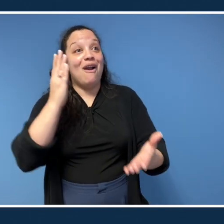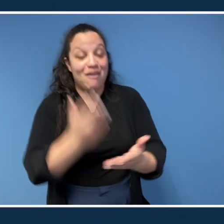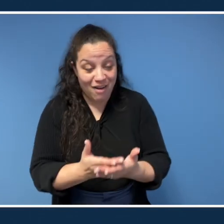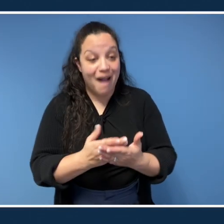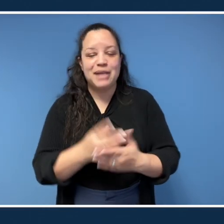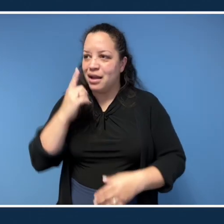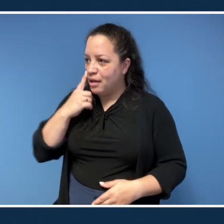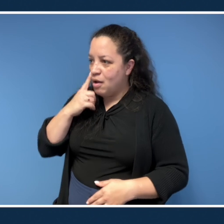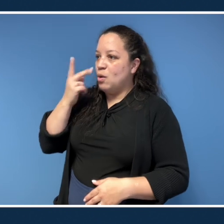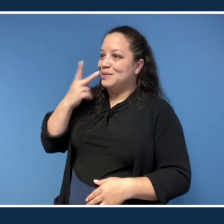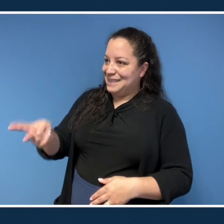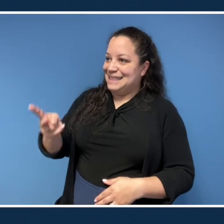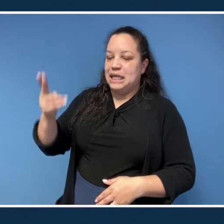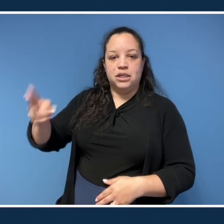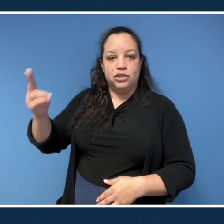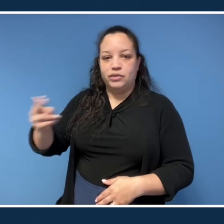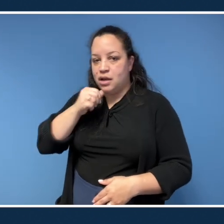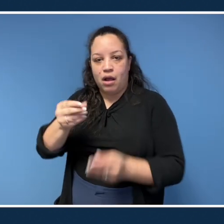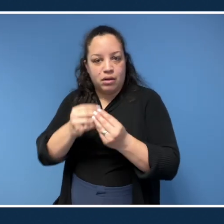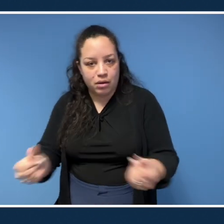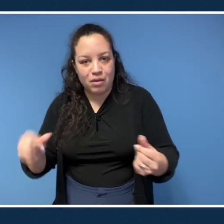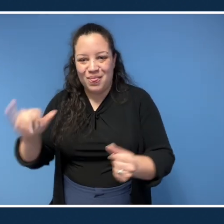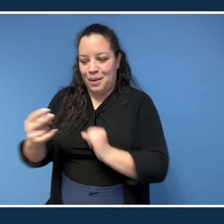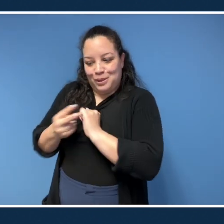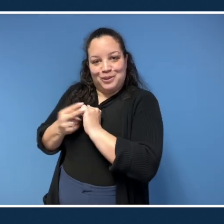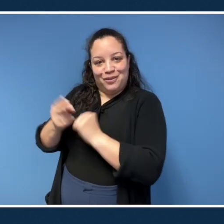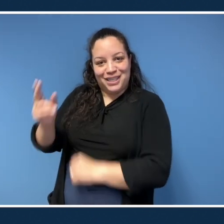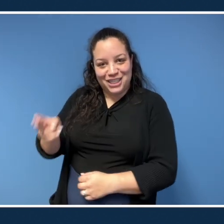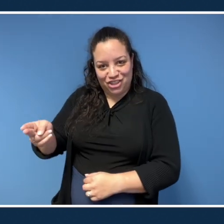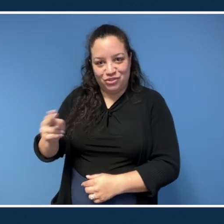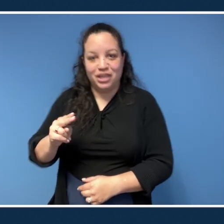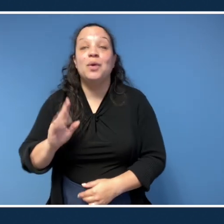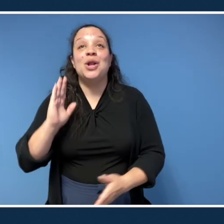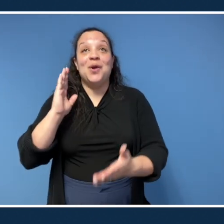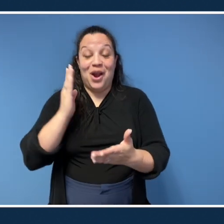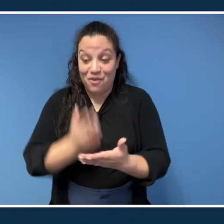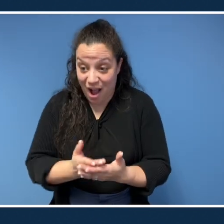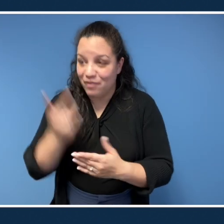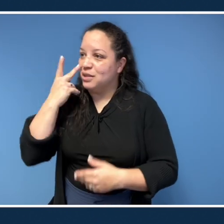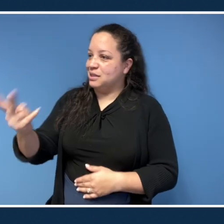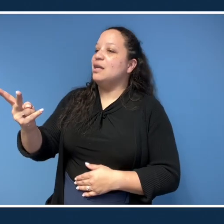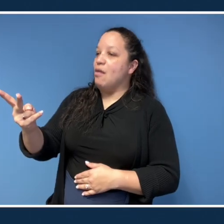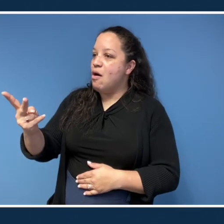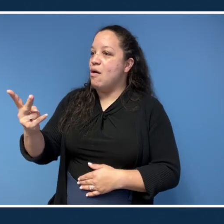sure that our history is not erased, that is preserved and that it grounds everybody when you first step on to to these campuses.